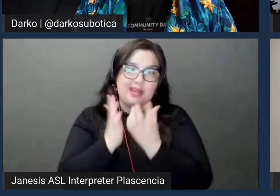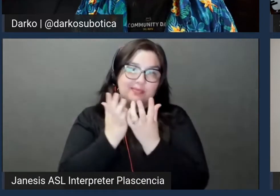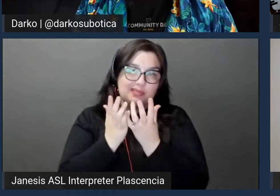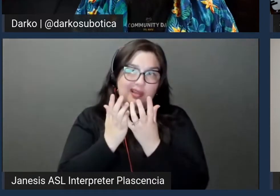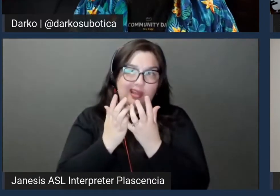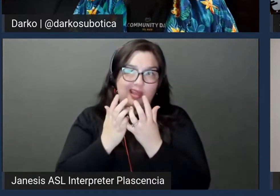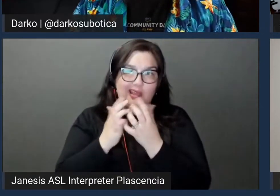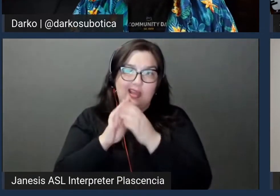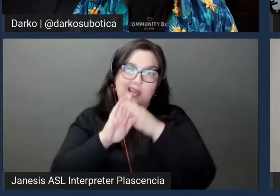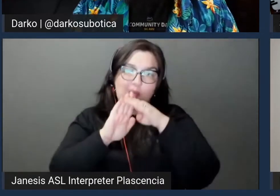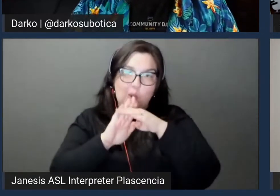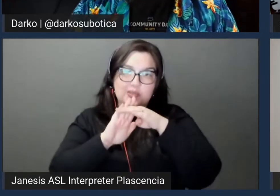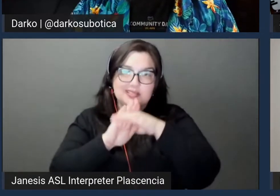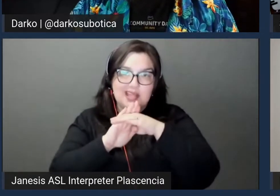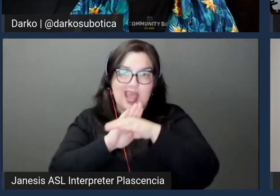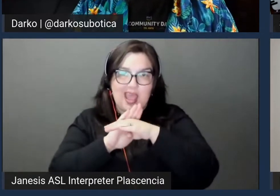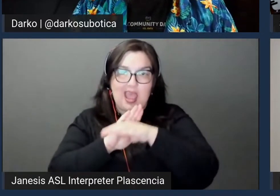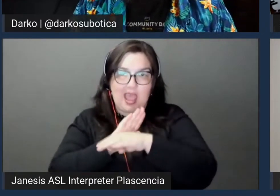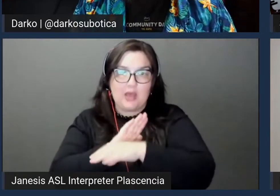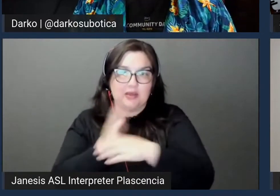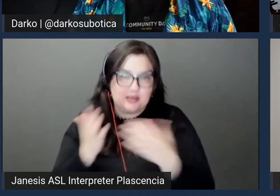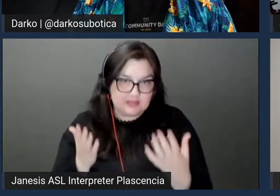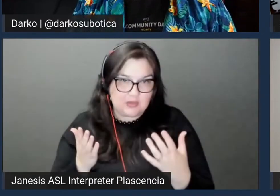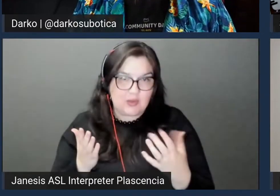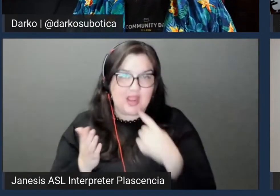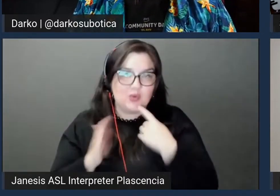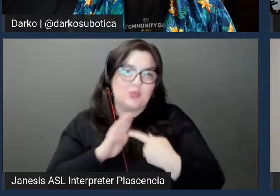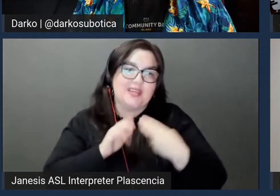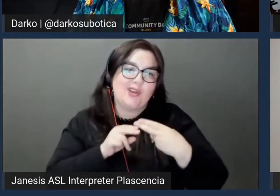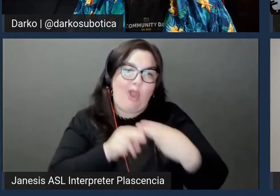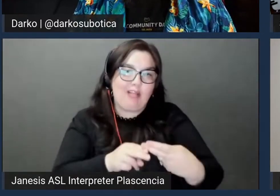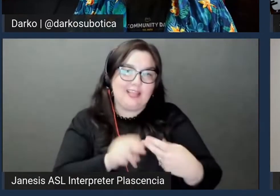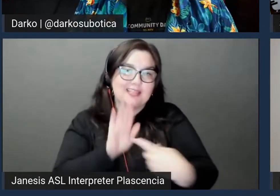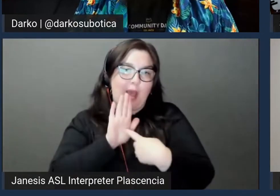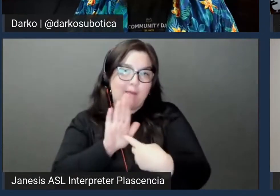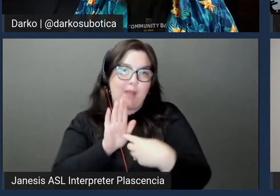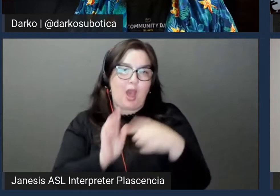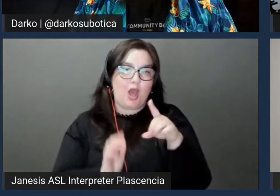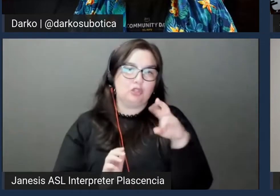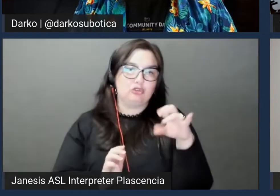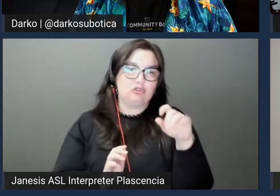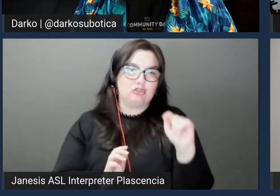In the machine learning world, we call it the model drift. And so what you want to do is you want to periodically